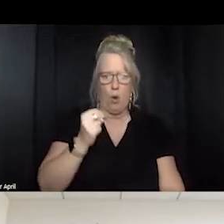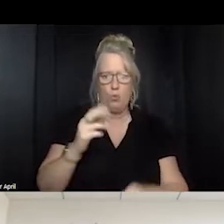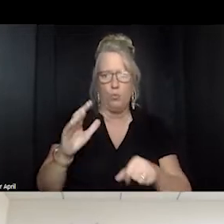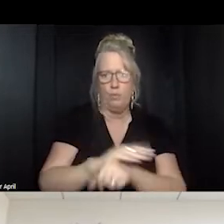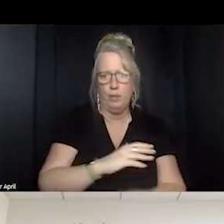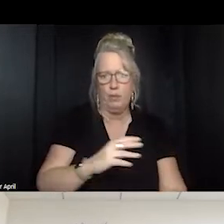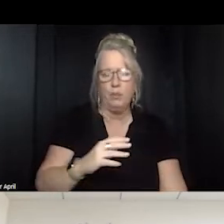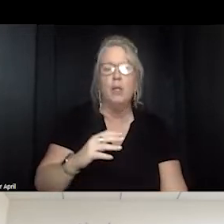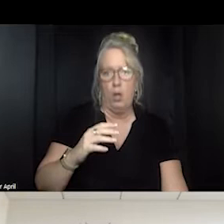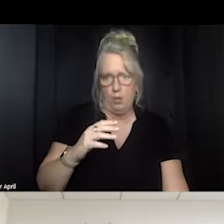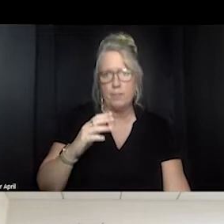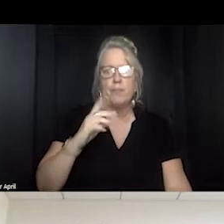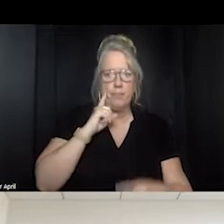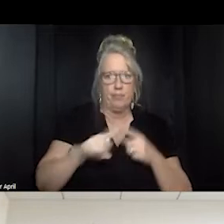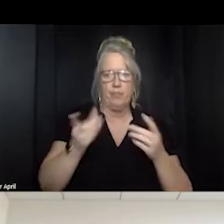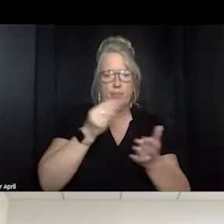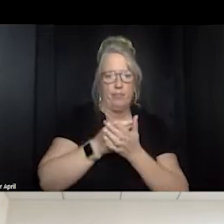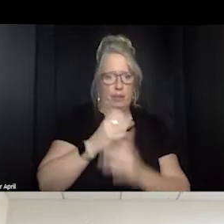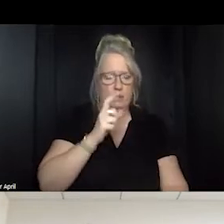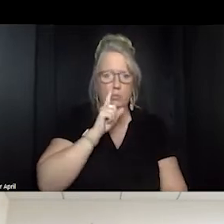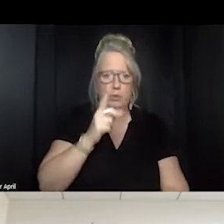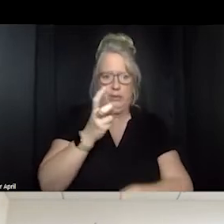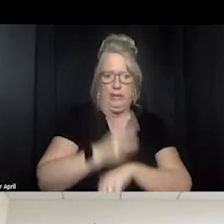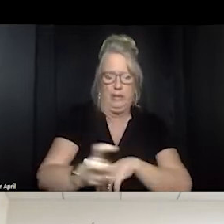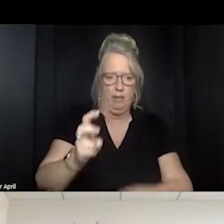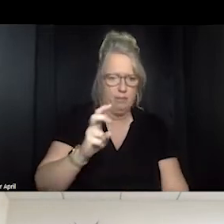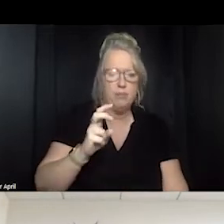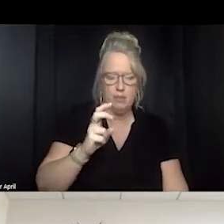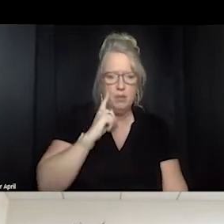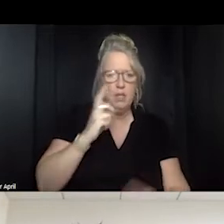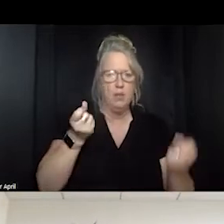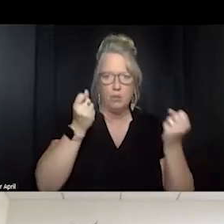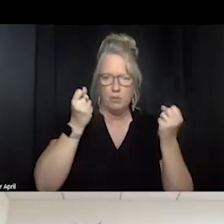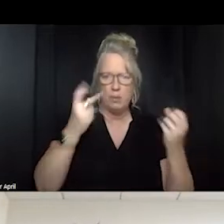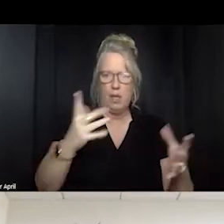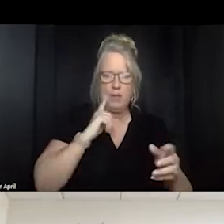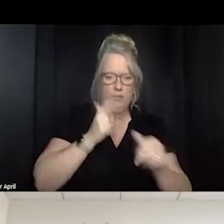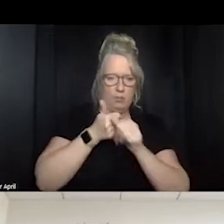ECONOMICS OF RUNNING THE UNITS IS TOUGH. A LOT OF COMPLIANCE. REGULATORY REQUIREMENTS.